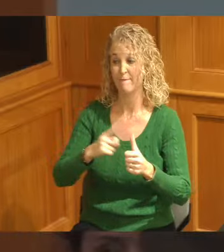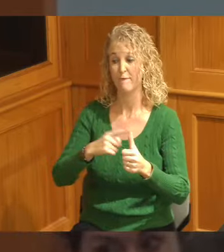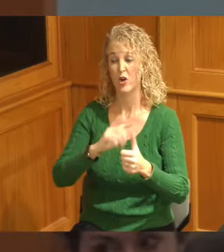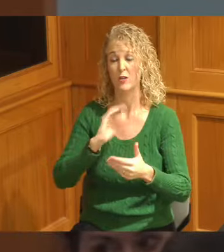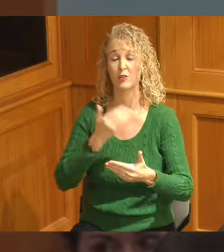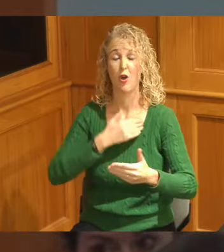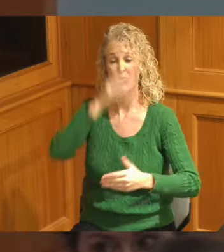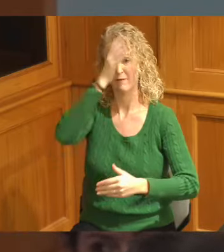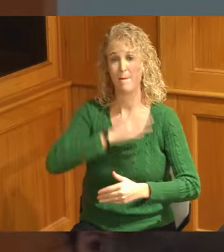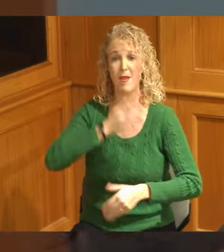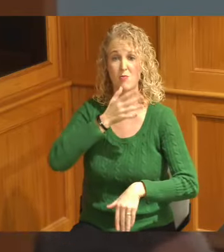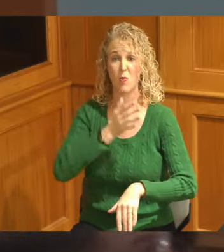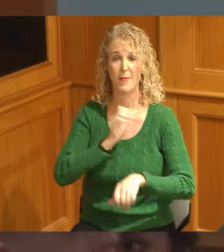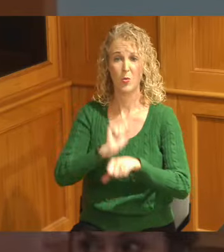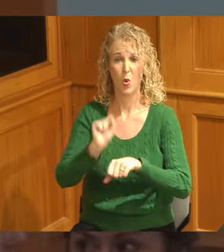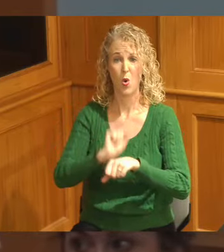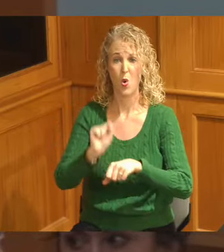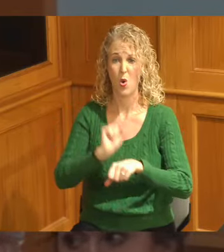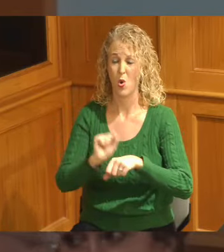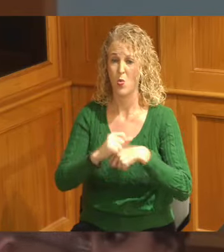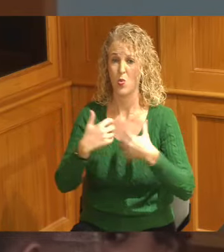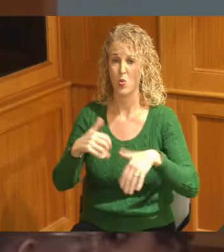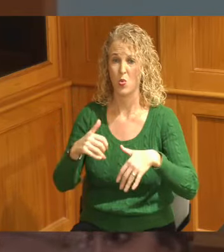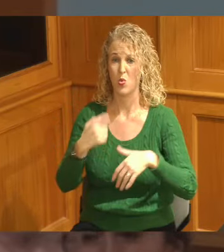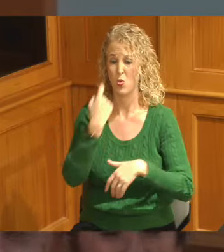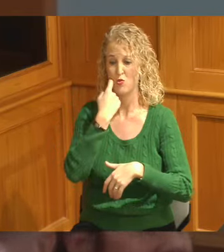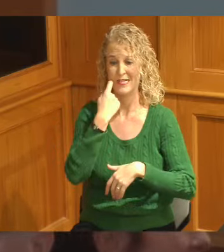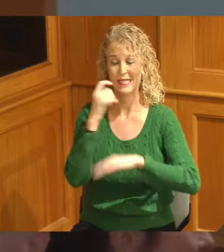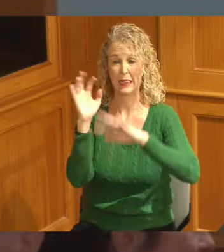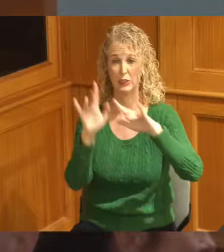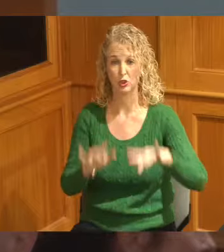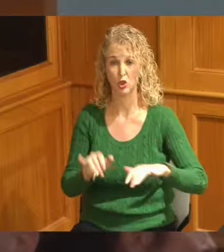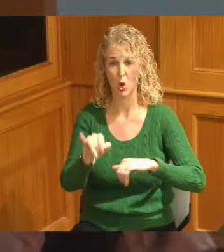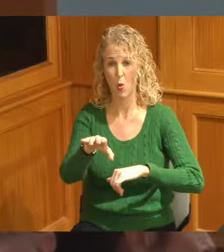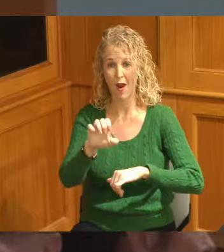and women who have been working diligently through our snow and ice season. Although it's just begun,